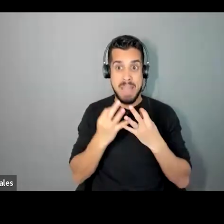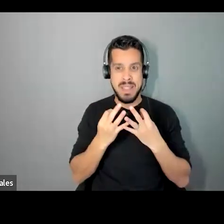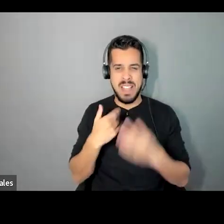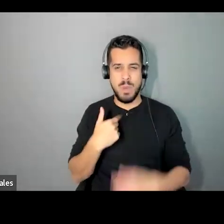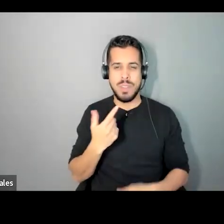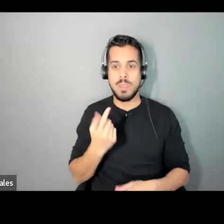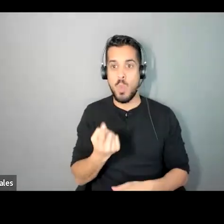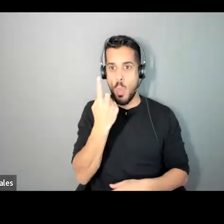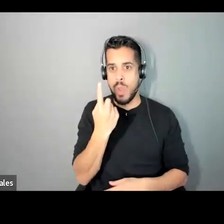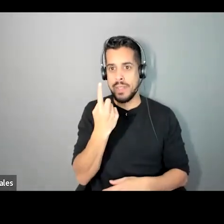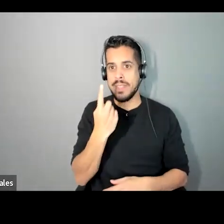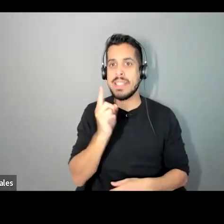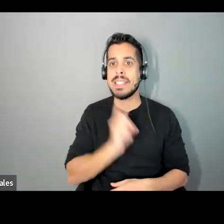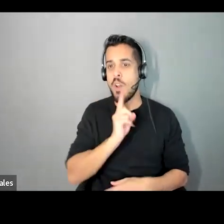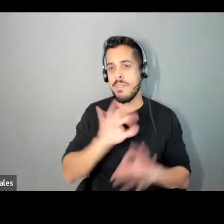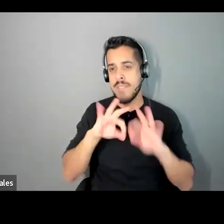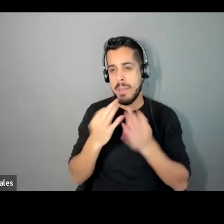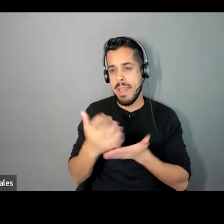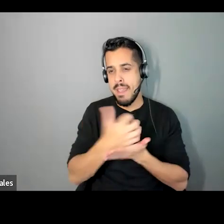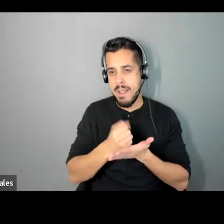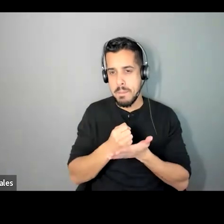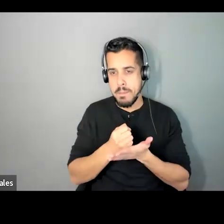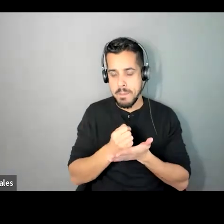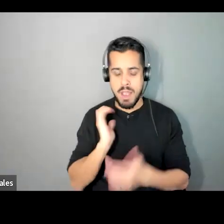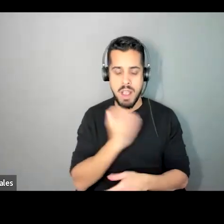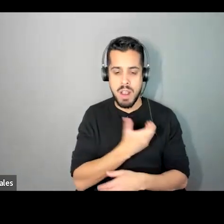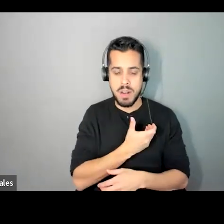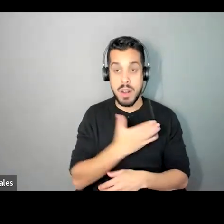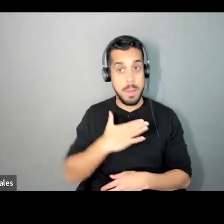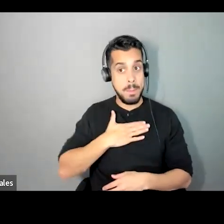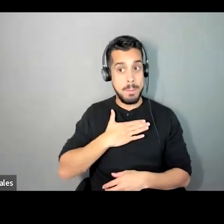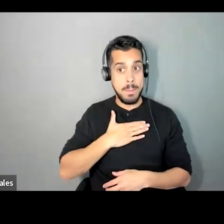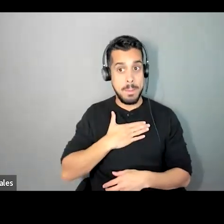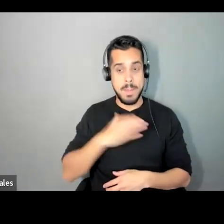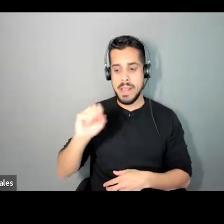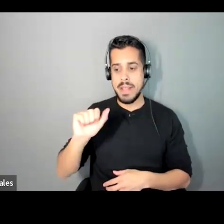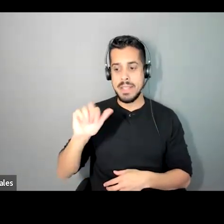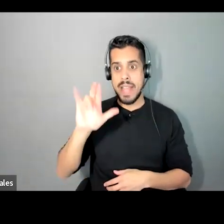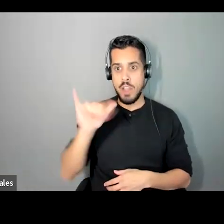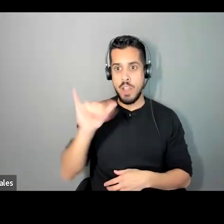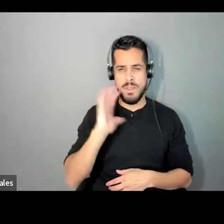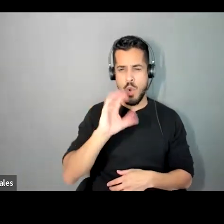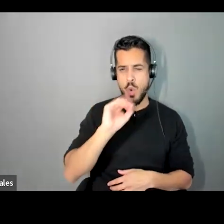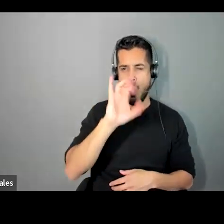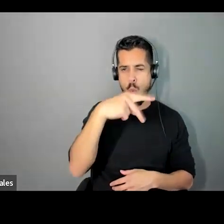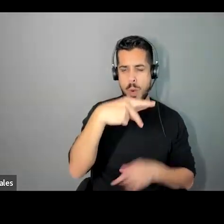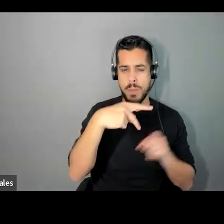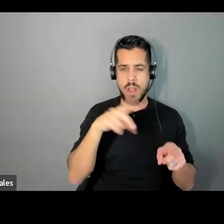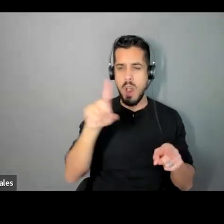Um... and, um... our, um... my salary in corporate, I was-- I was $120,000 a year.